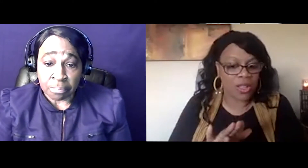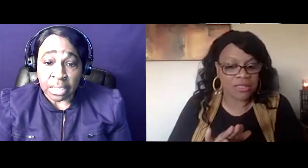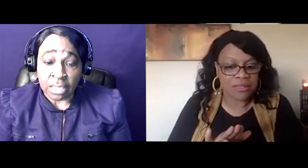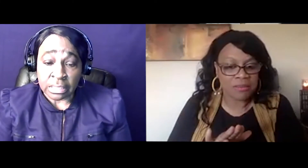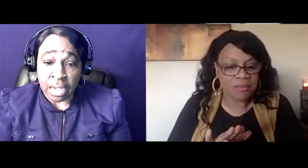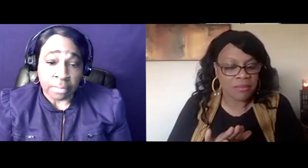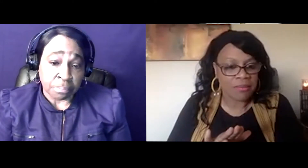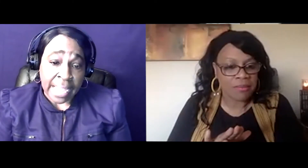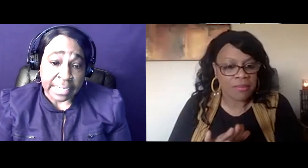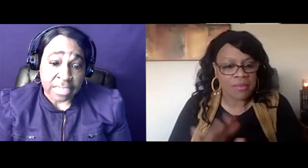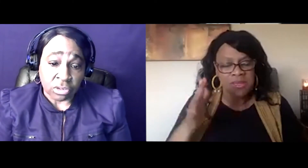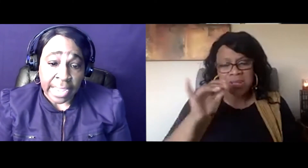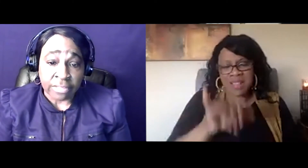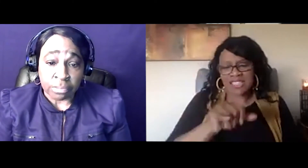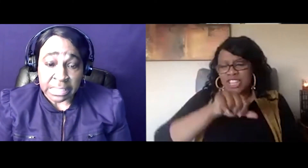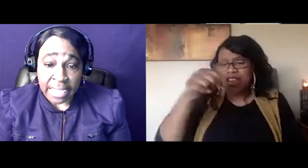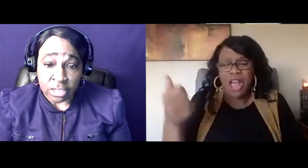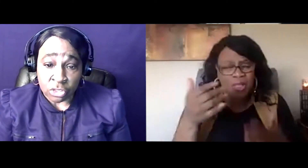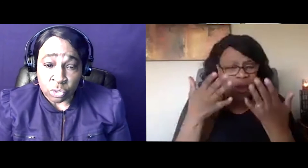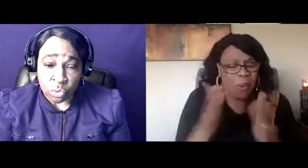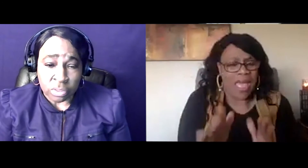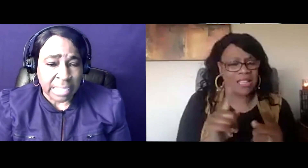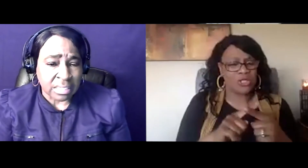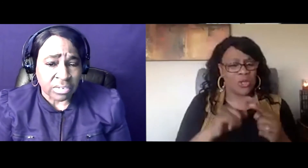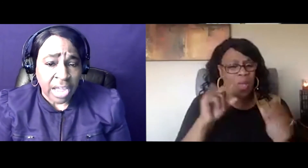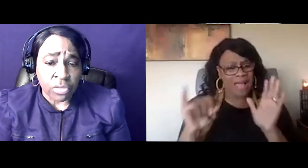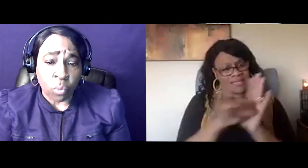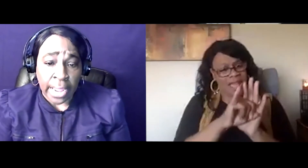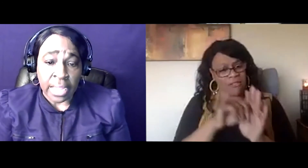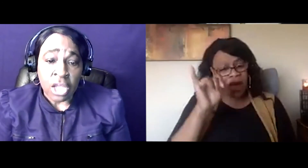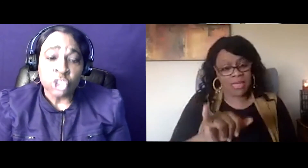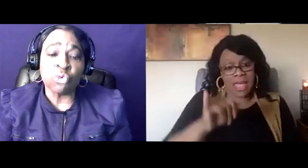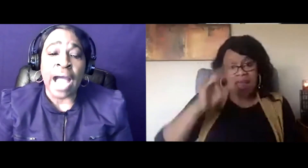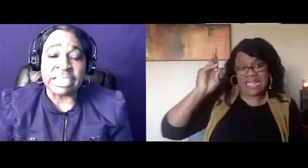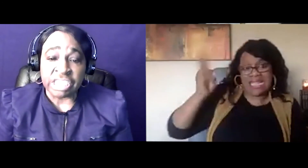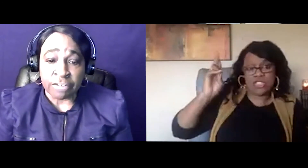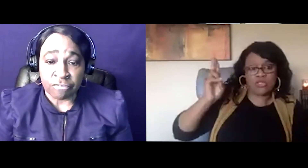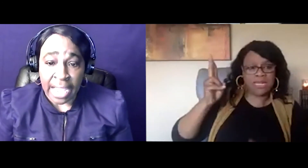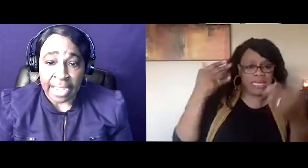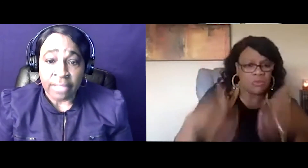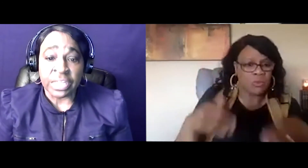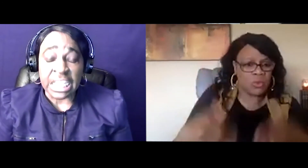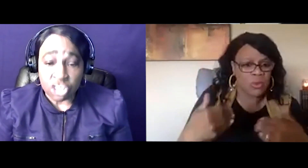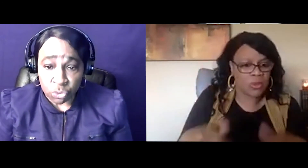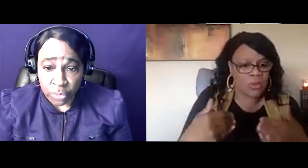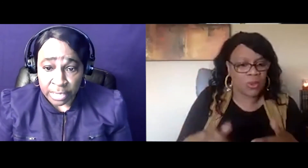because the Black National Anthem is not in the schools. That's another way to identify the history.